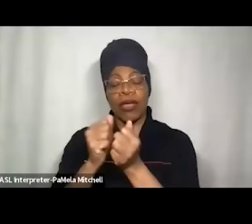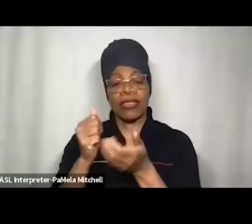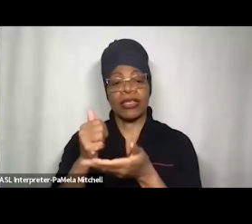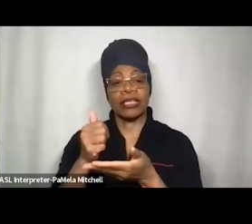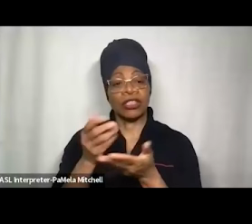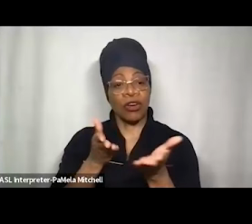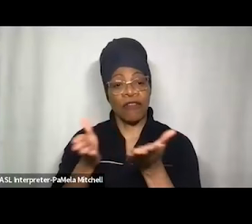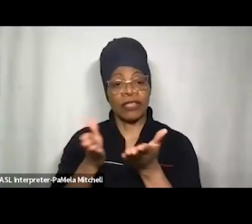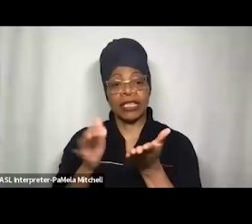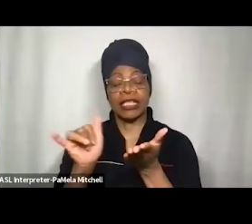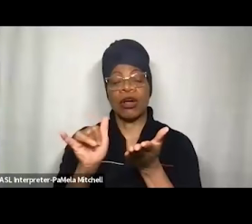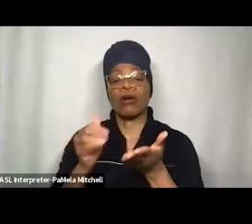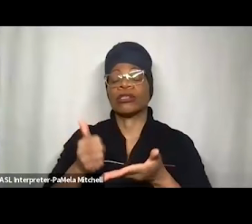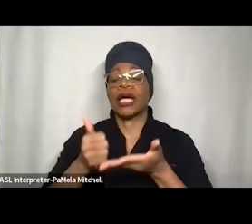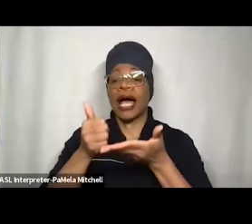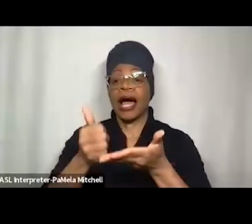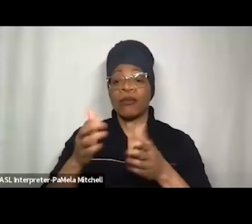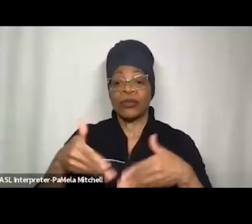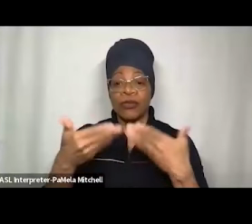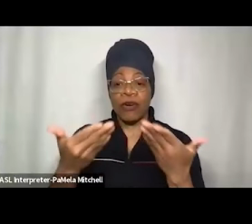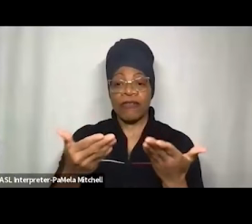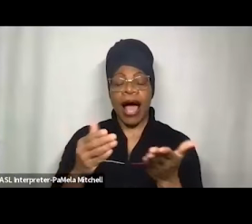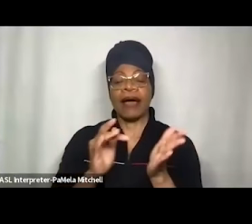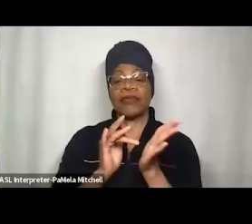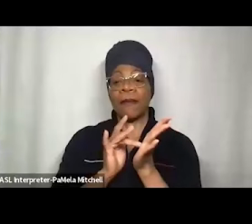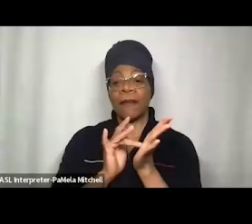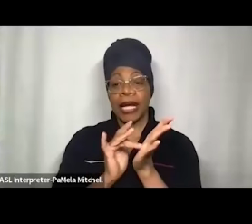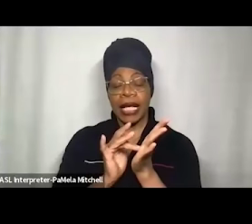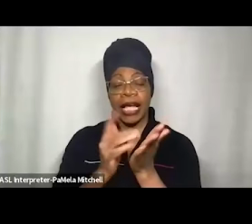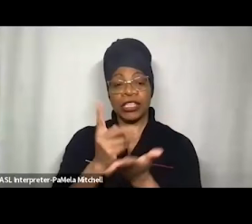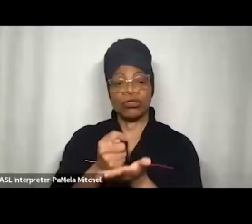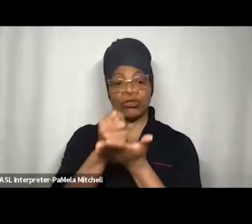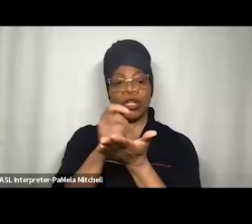about medication assisted treatment and the importance of involvement with methadone,